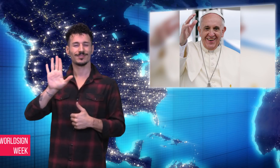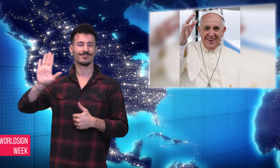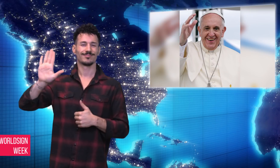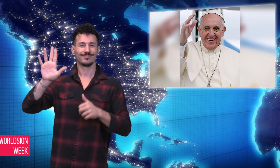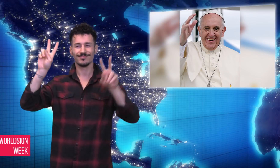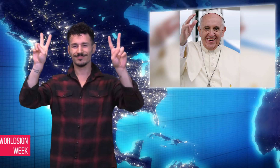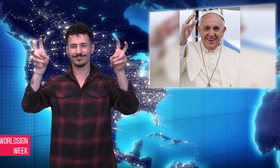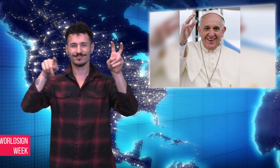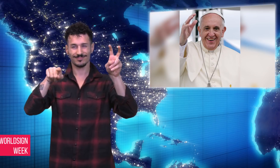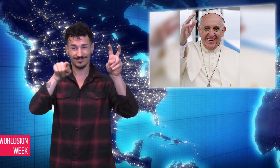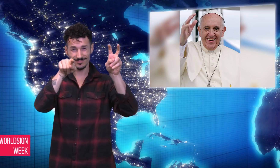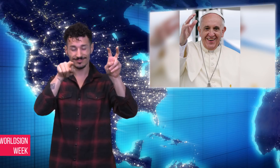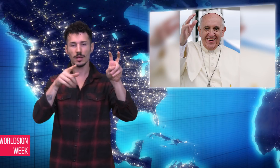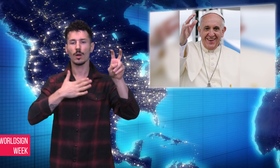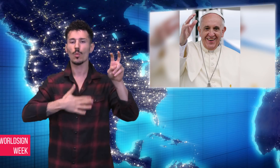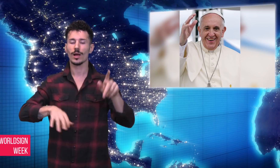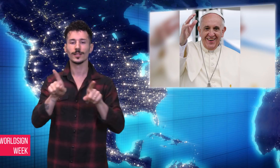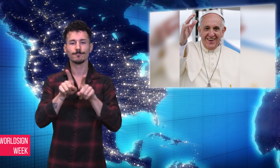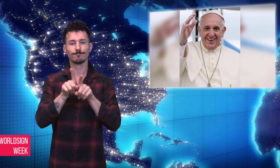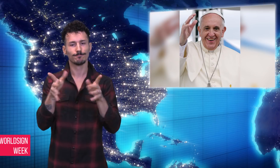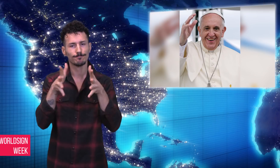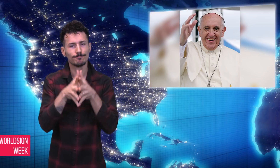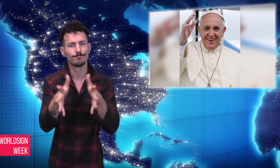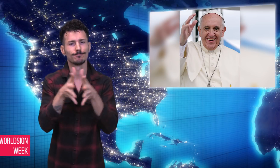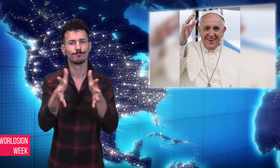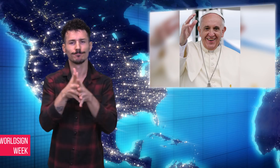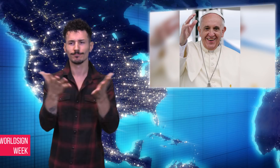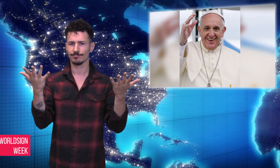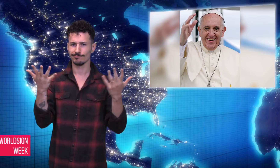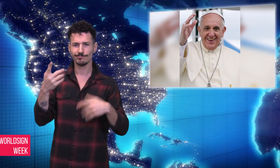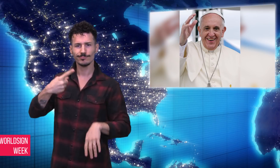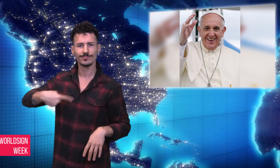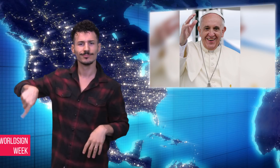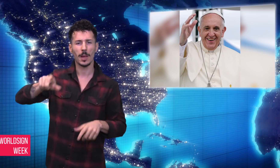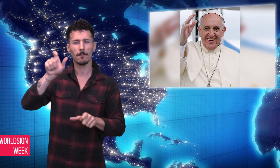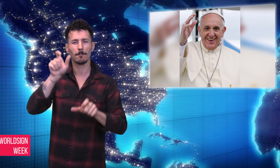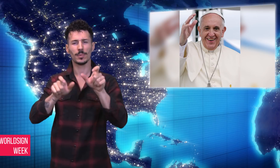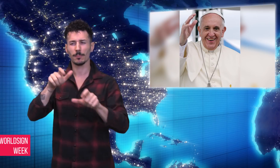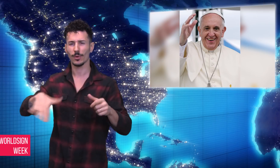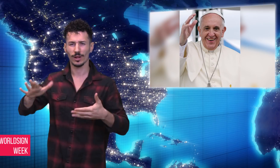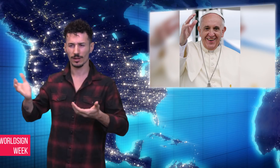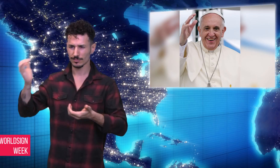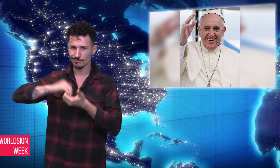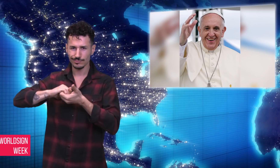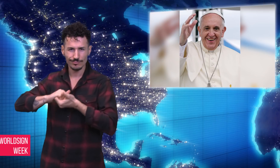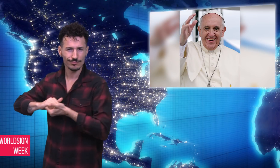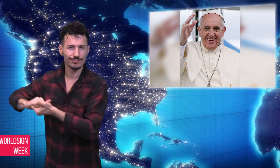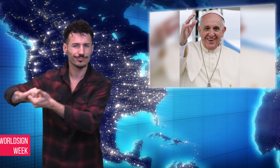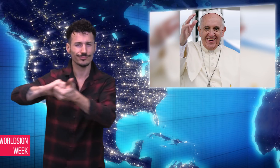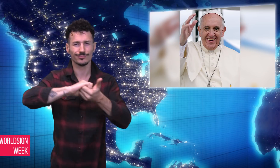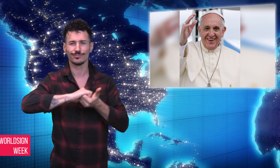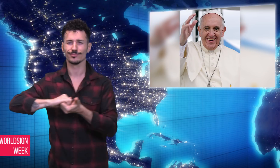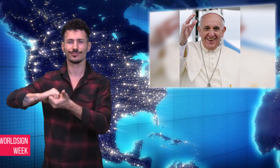Deaf people worldwide coordinated by the World Federation of the Deaf. The message of WFD is to “focus on gathering together,